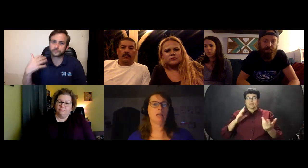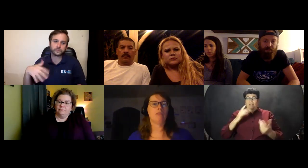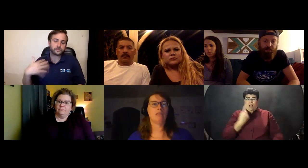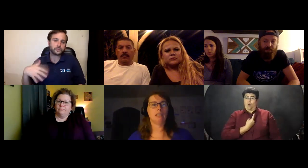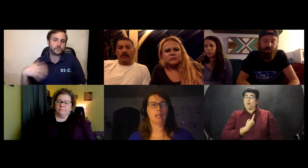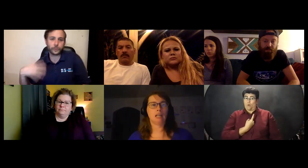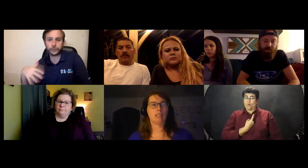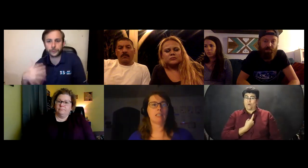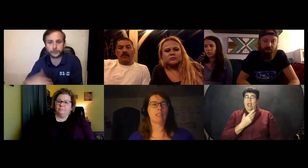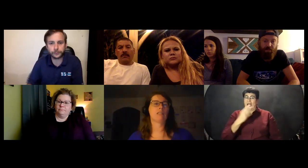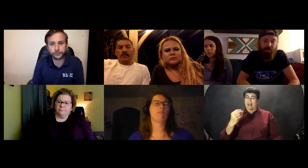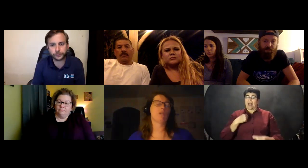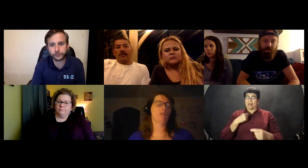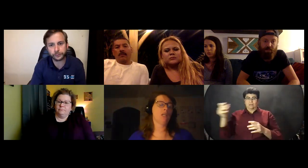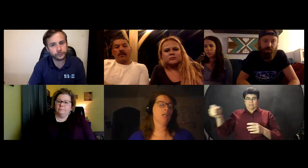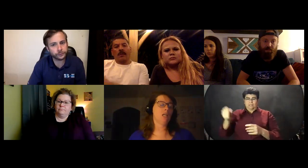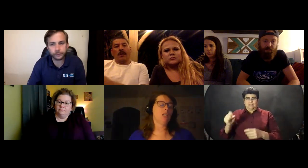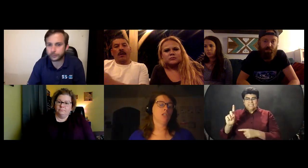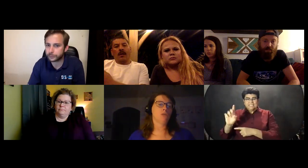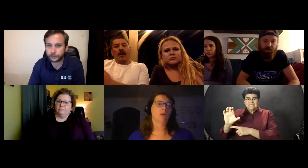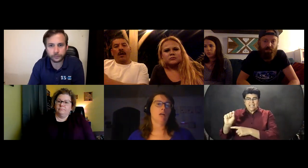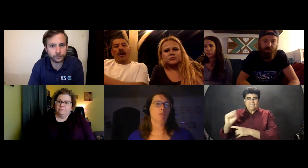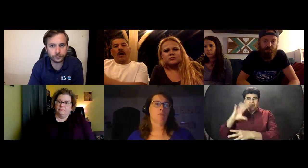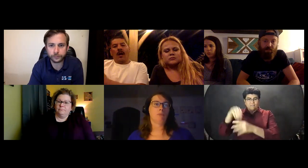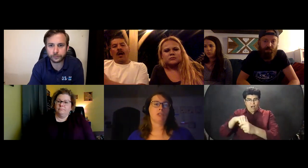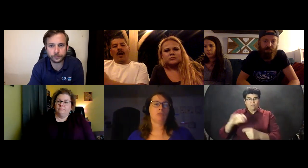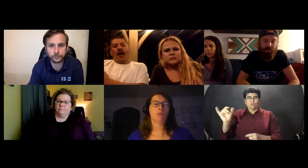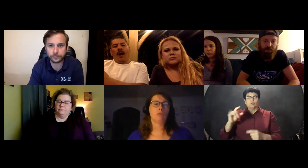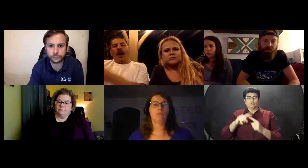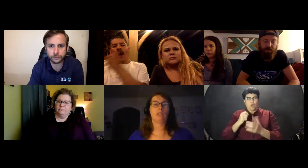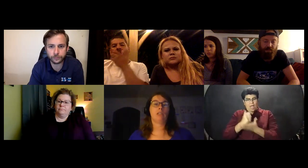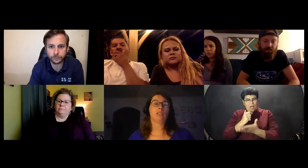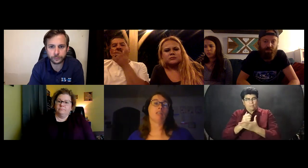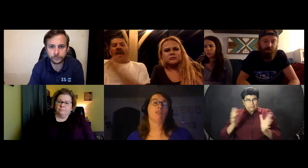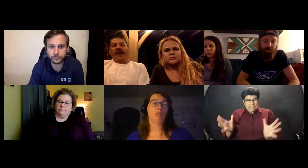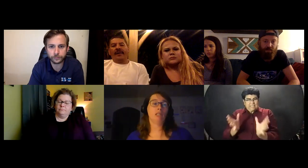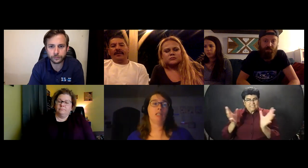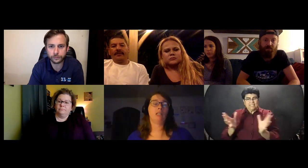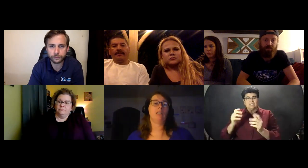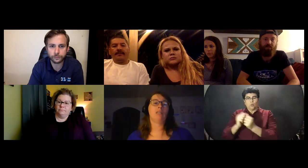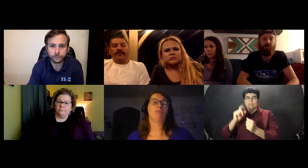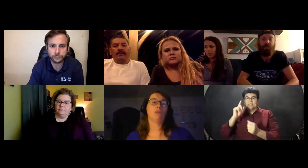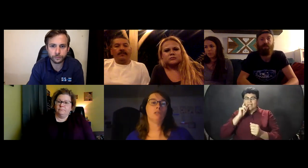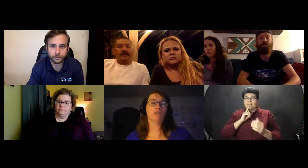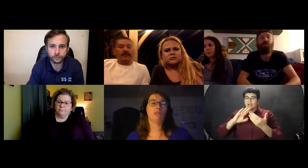and then i got dcs involved to help push the point with the deaf community